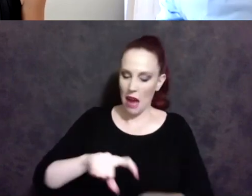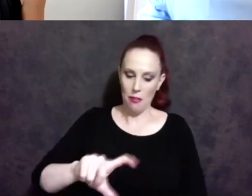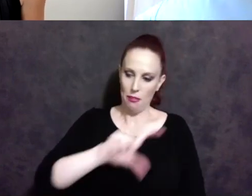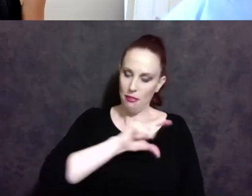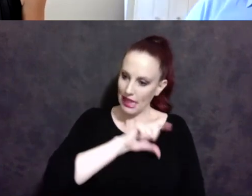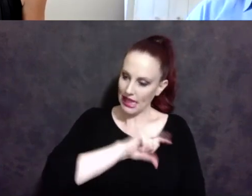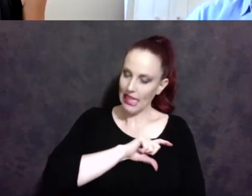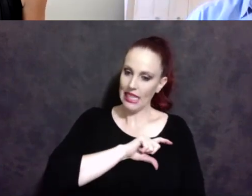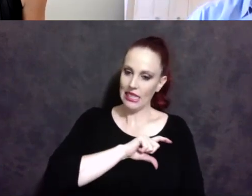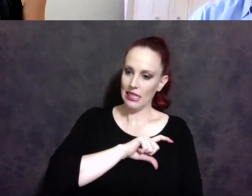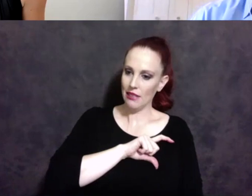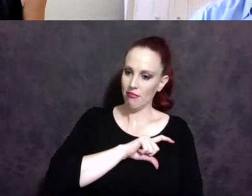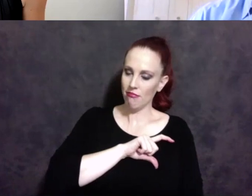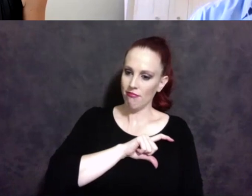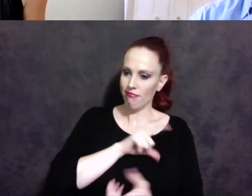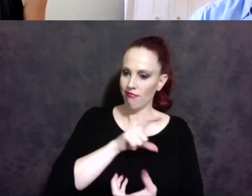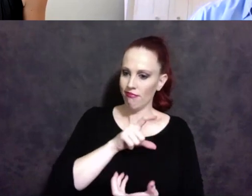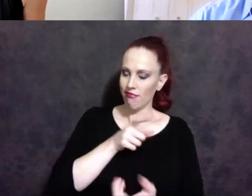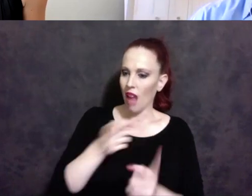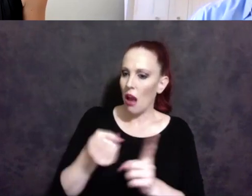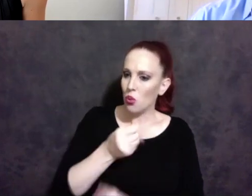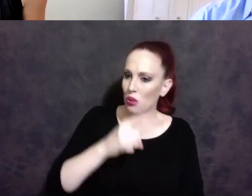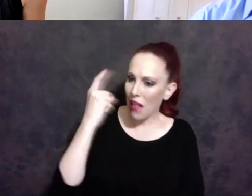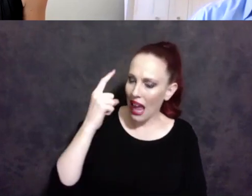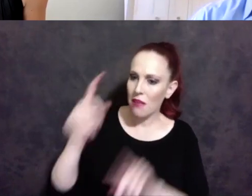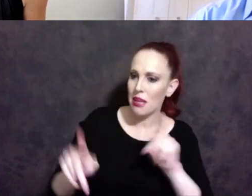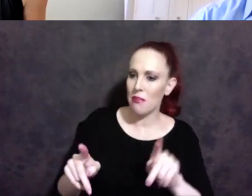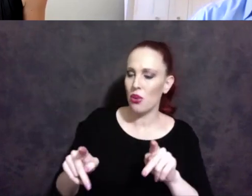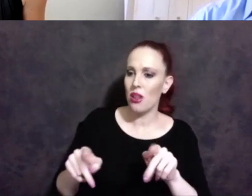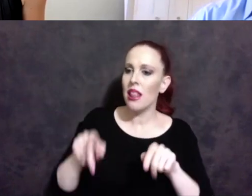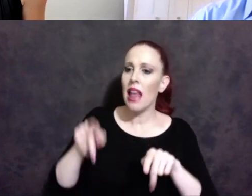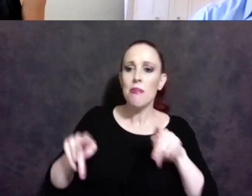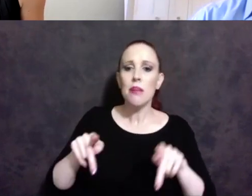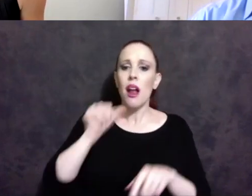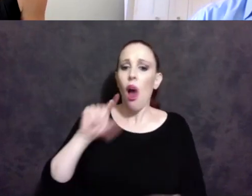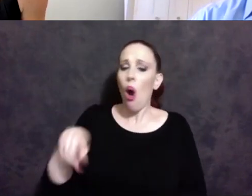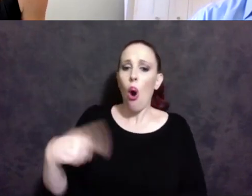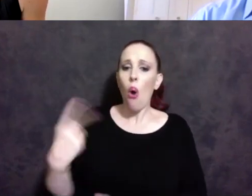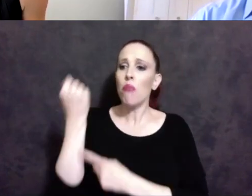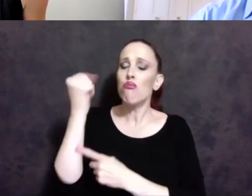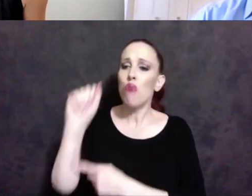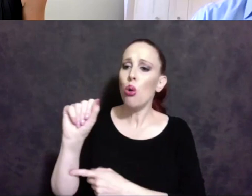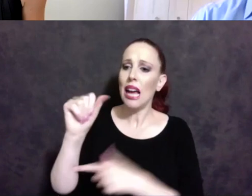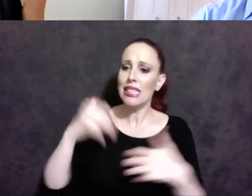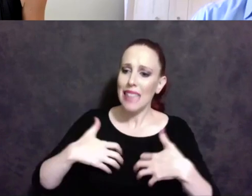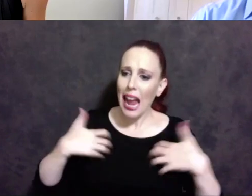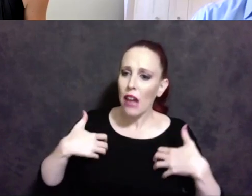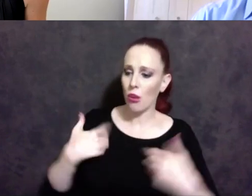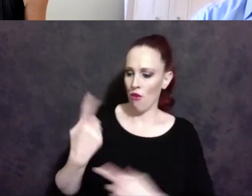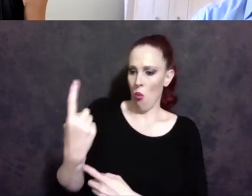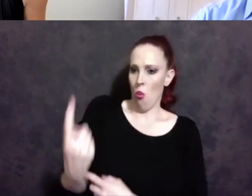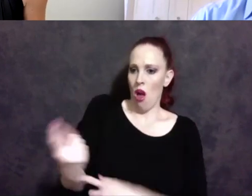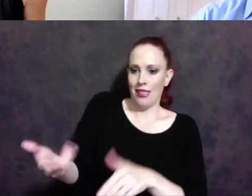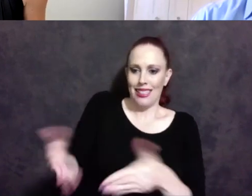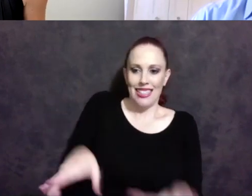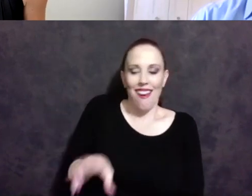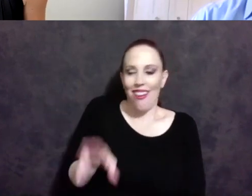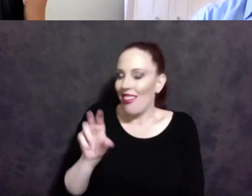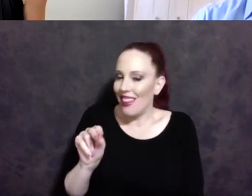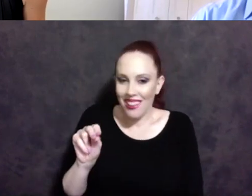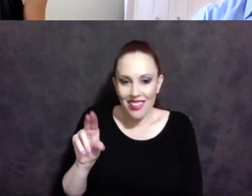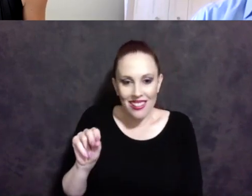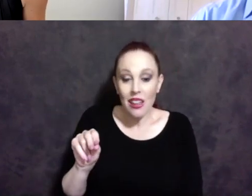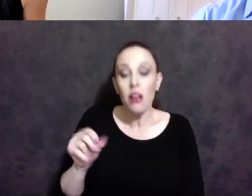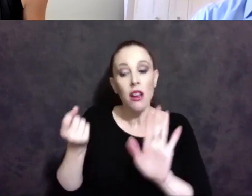a black person, that people are not just protesting and angry about one death and one death is